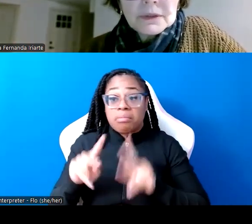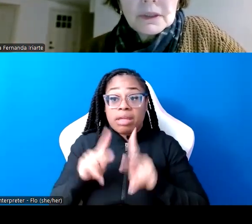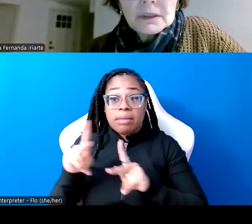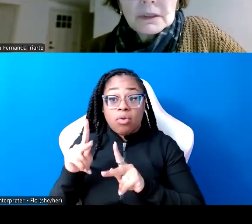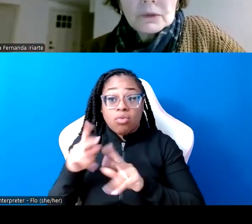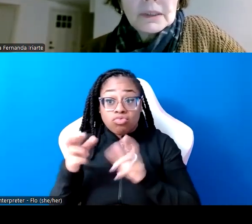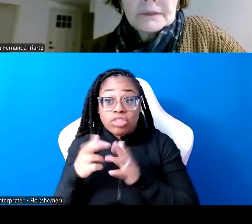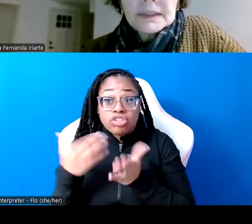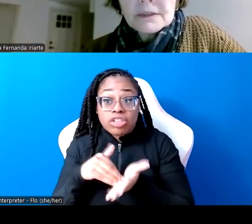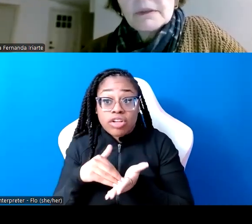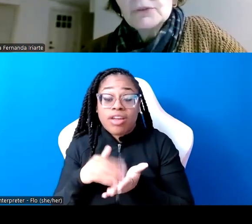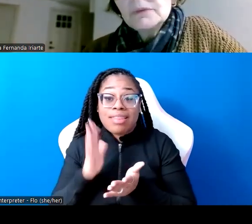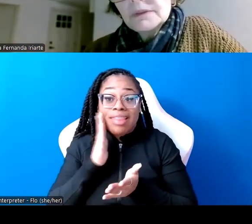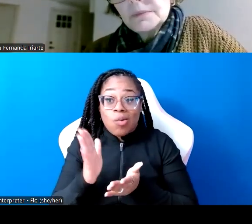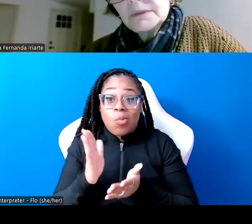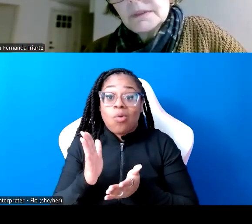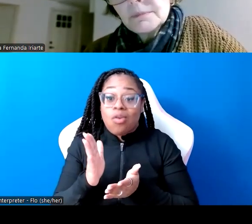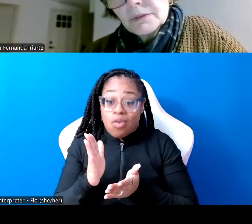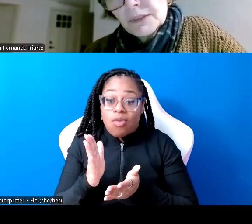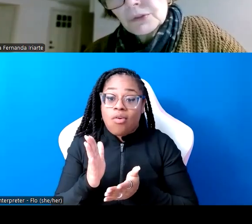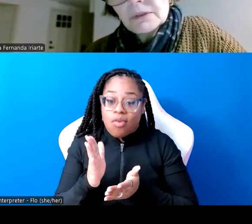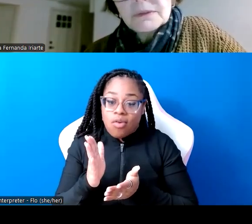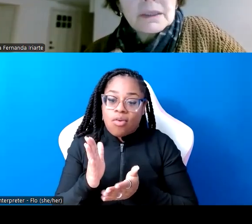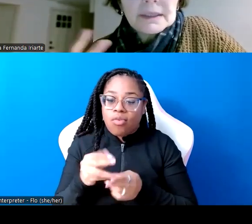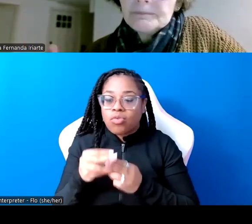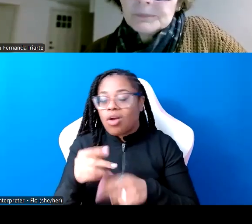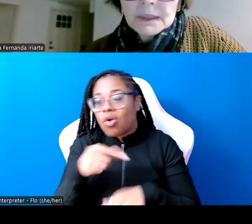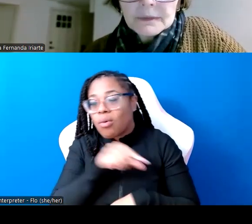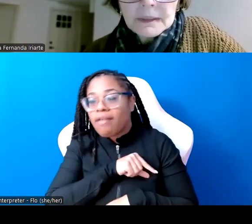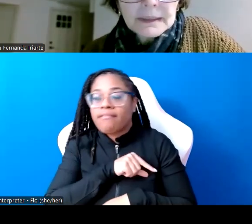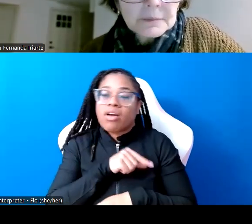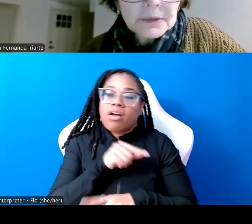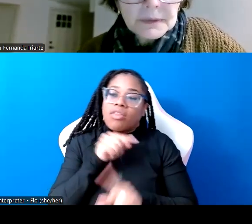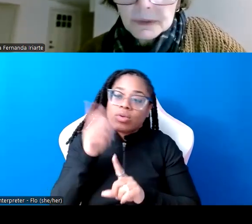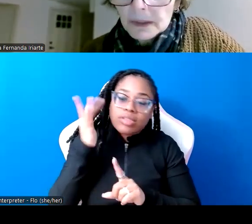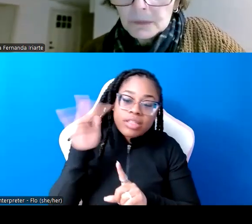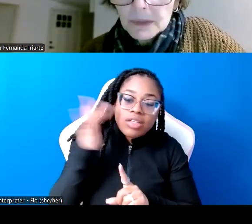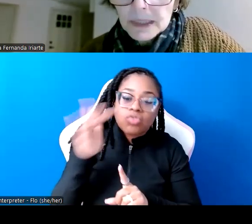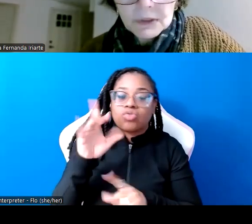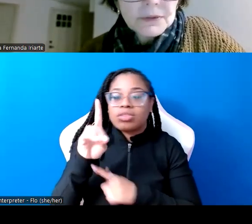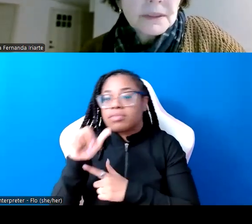They're called qualified intellectual disabilities professionals. They are the experts on waivers.